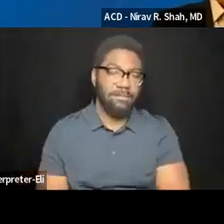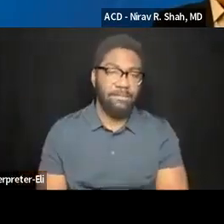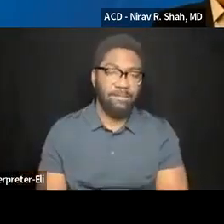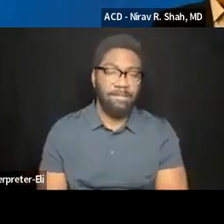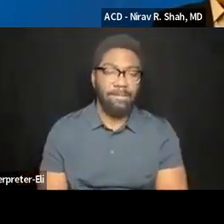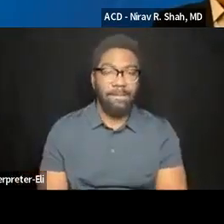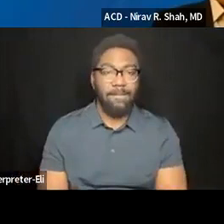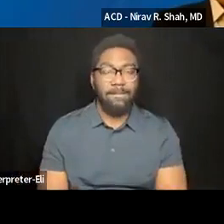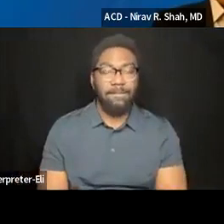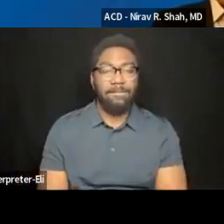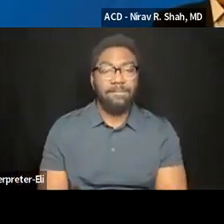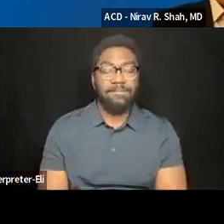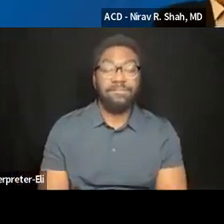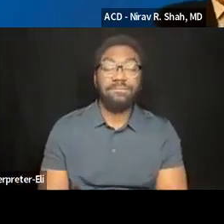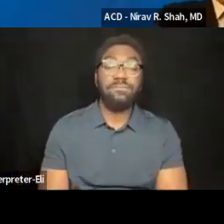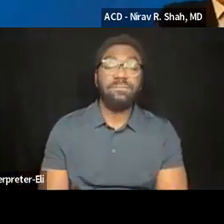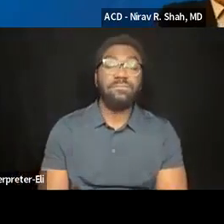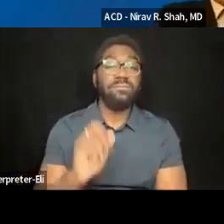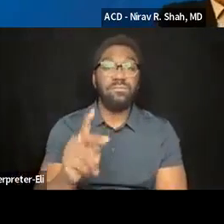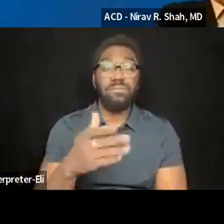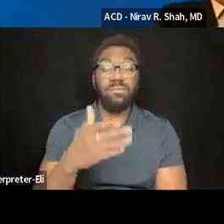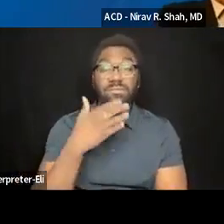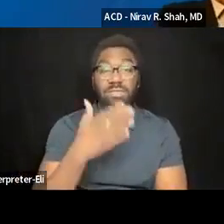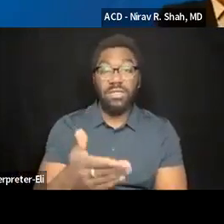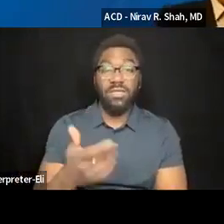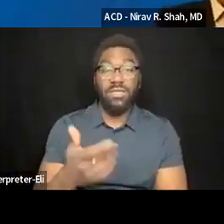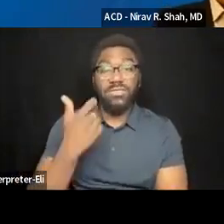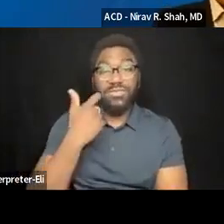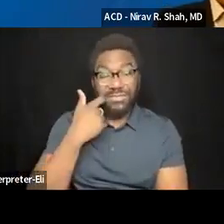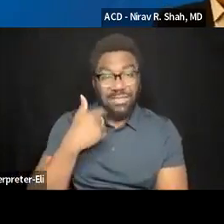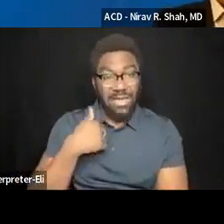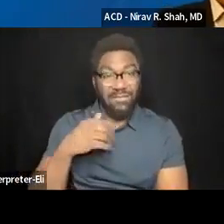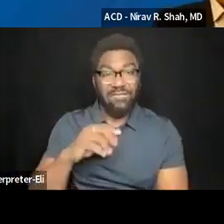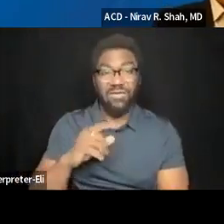You know, there was a report recently released by the Science Committee of the House of Representatives